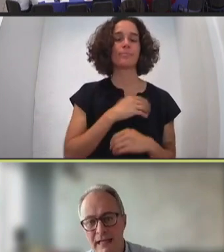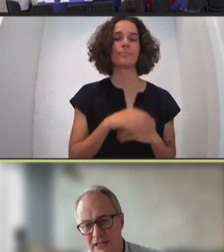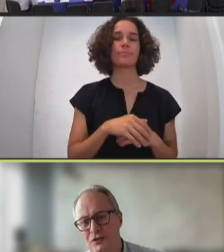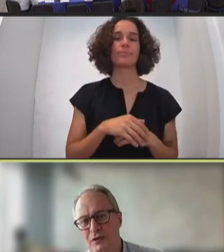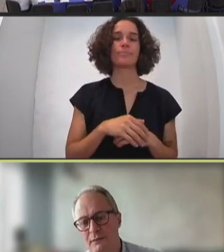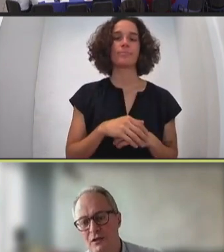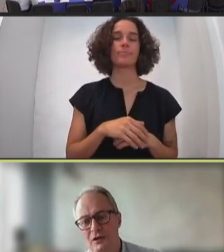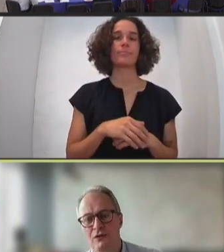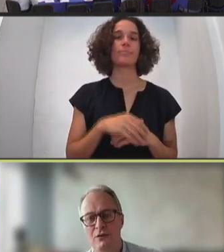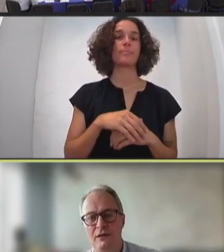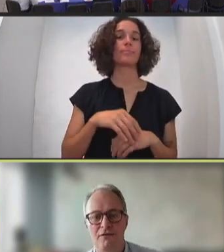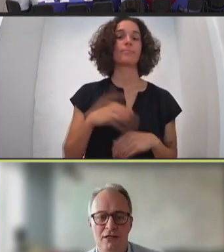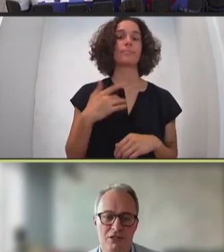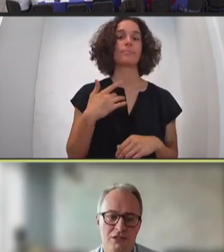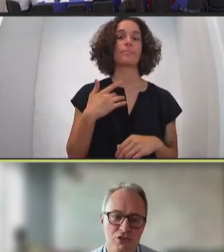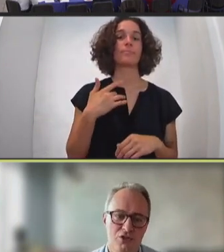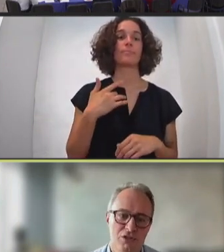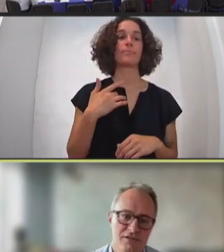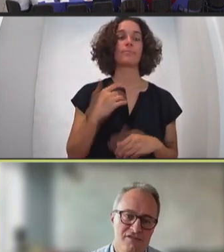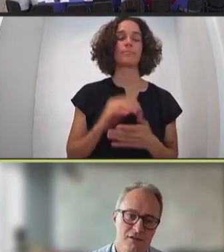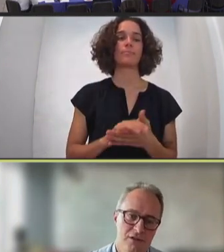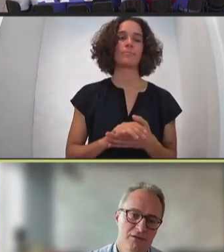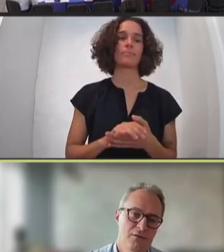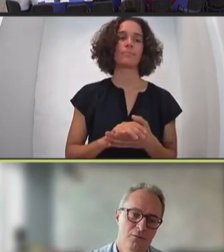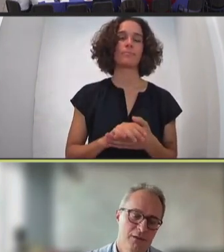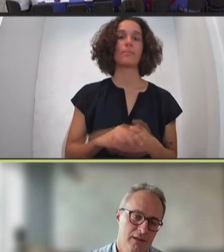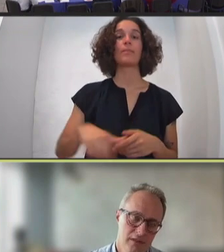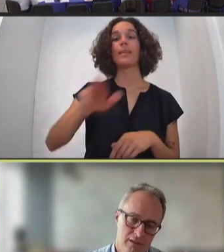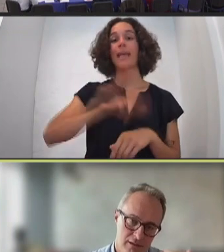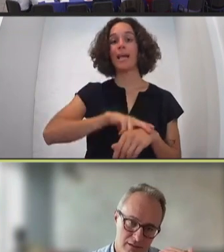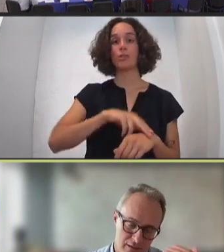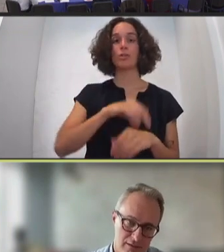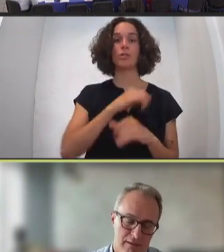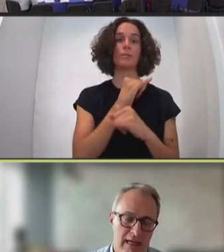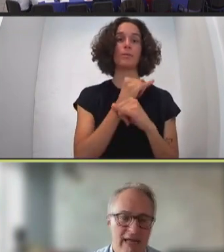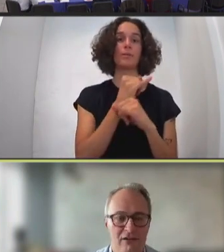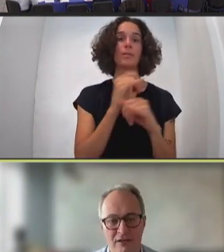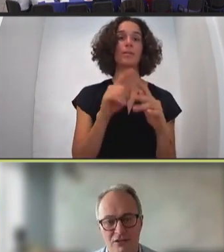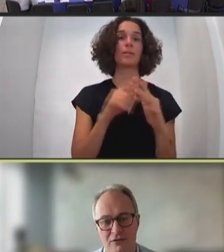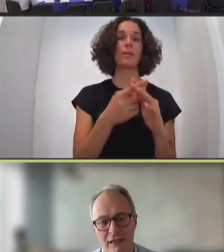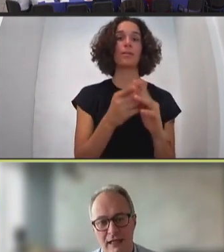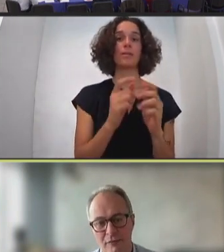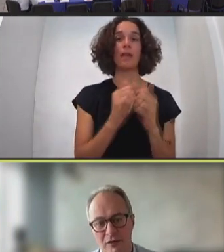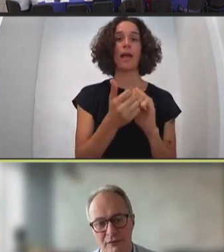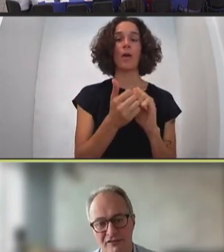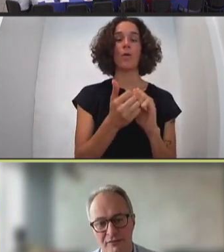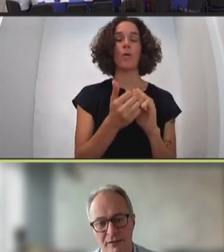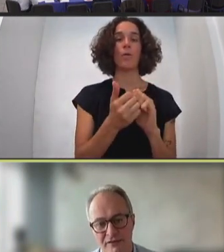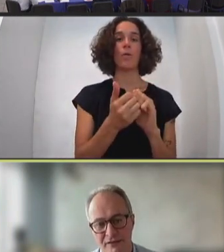natural immunity to infection usually starts with the activation of innate immune response